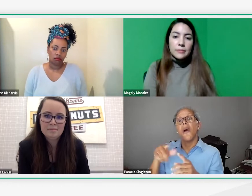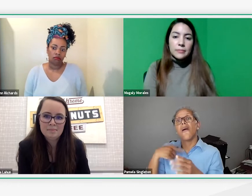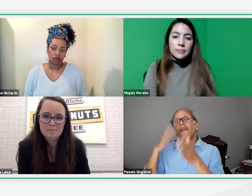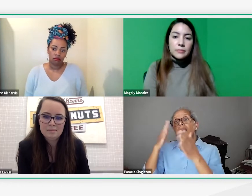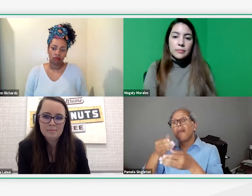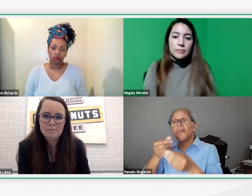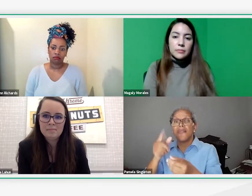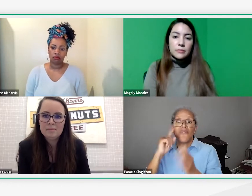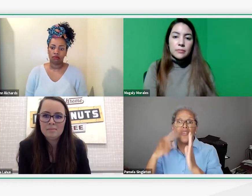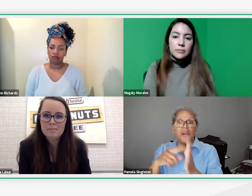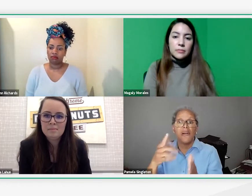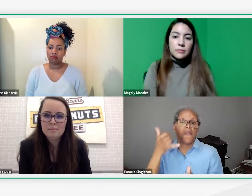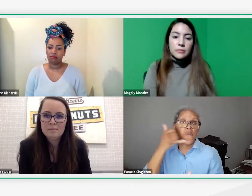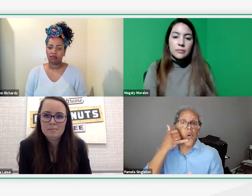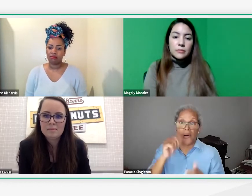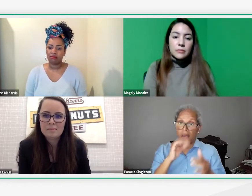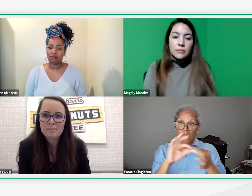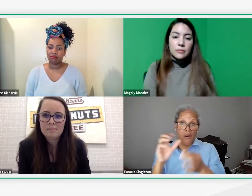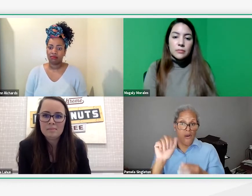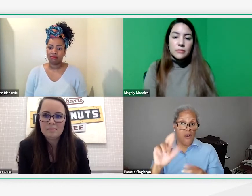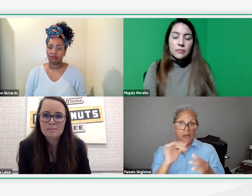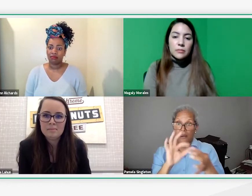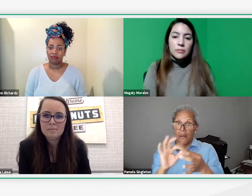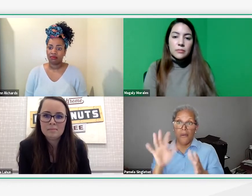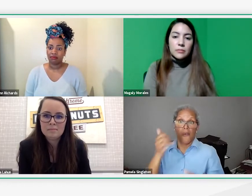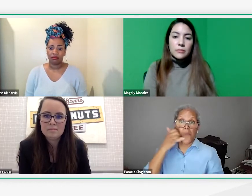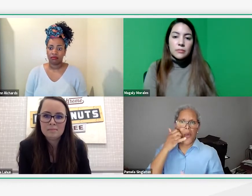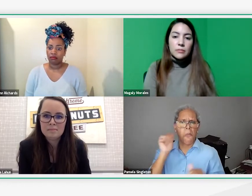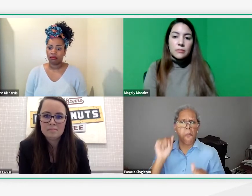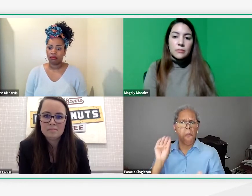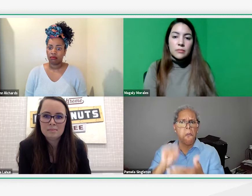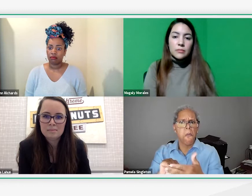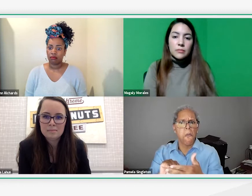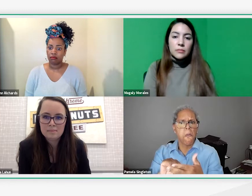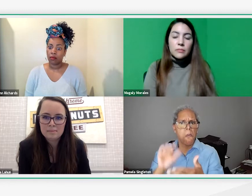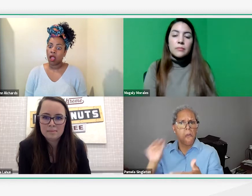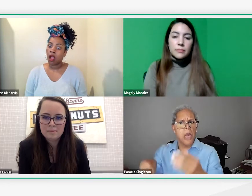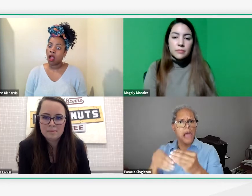then using actual expenses. Now, your phone doesn't have